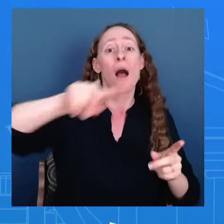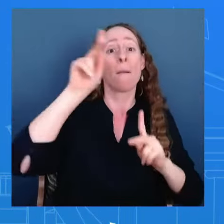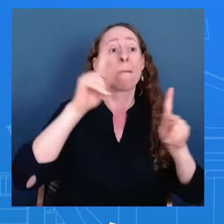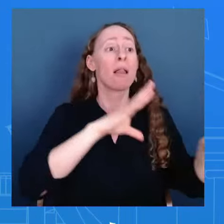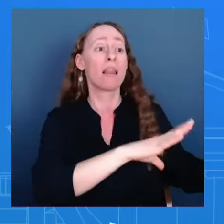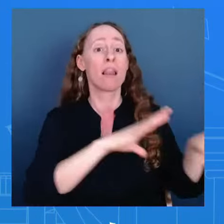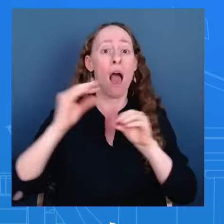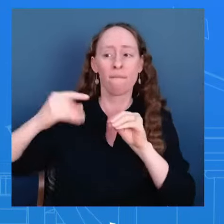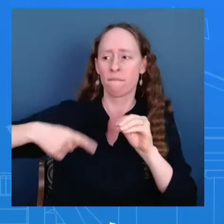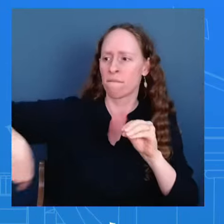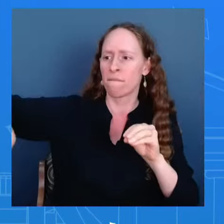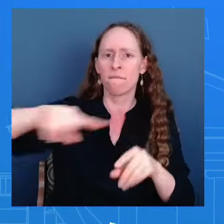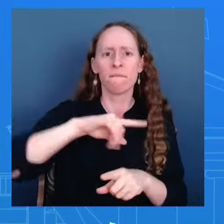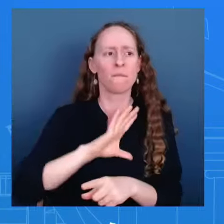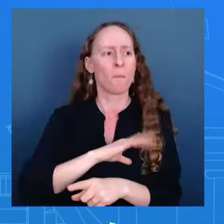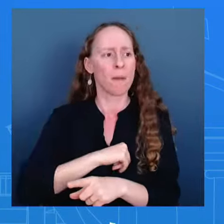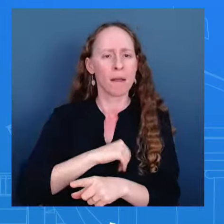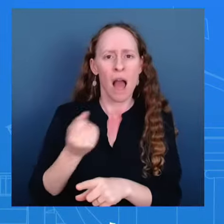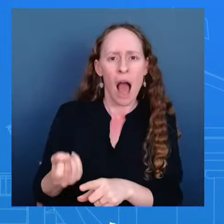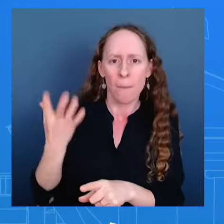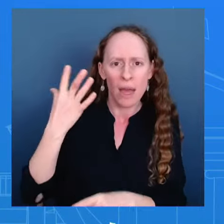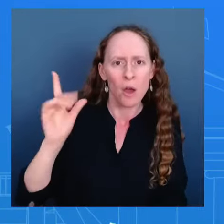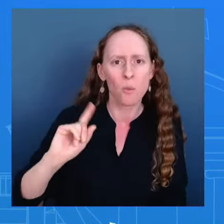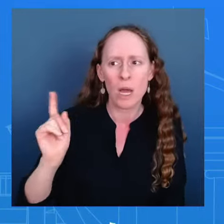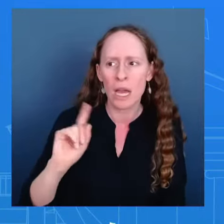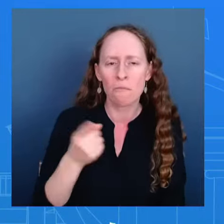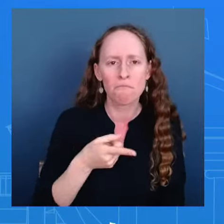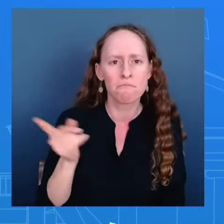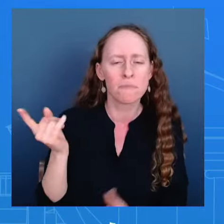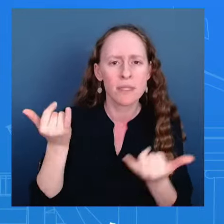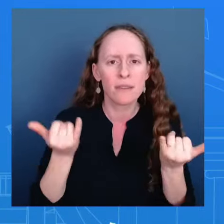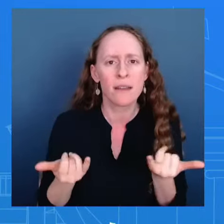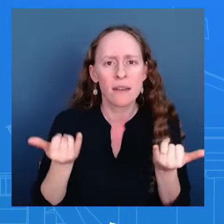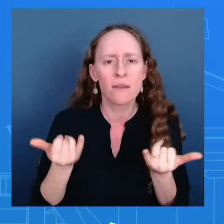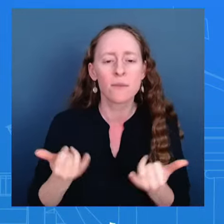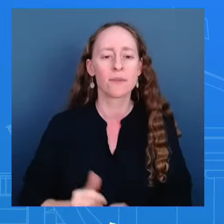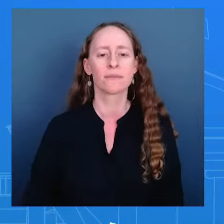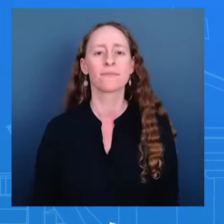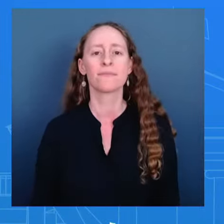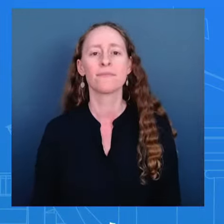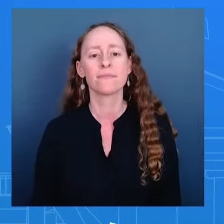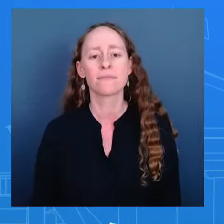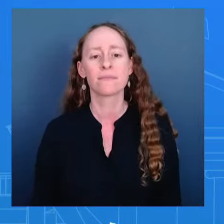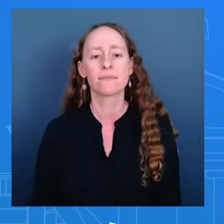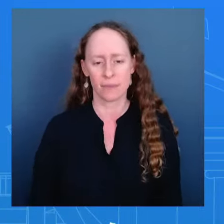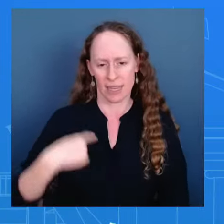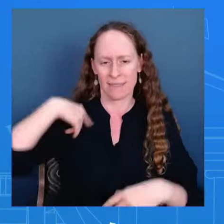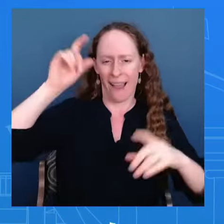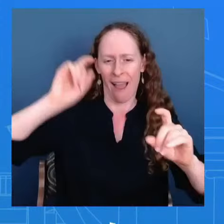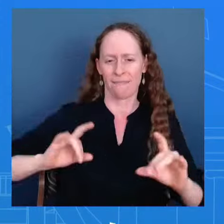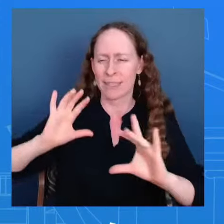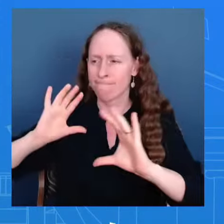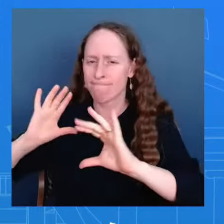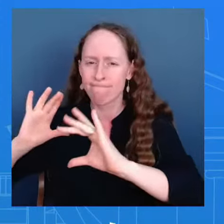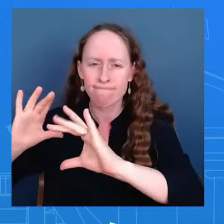and we'll get you some better numbers the best I can. Most of the numbers that we're getting though, again, we're not on the ground counting noses,